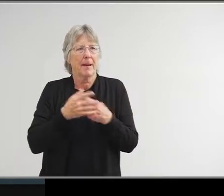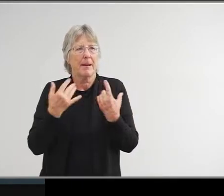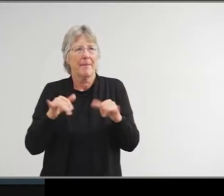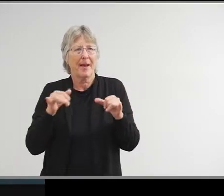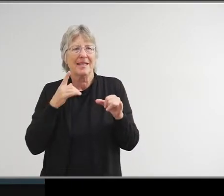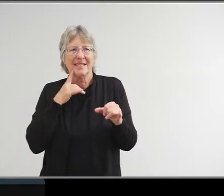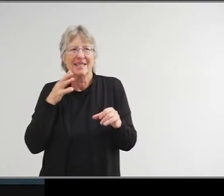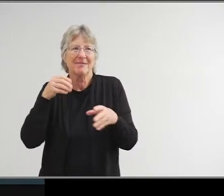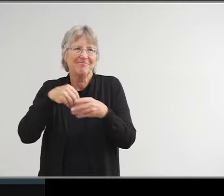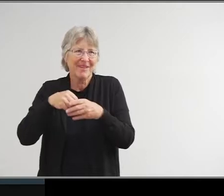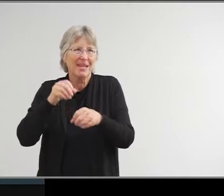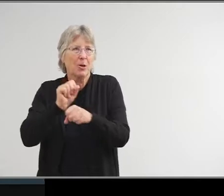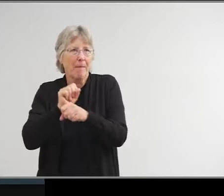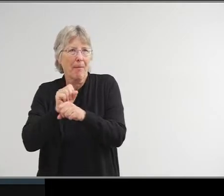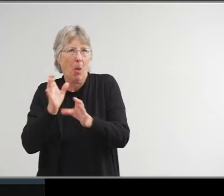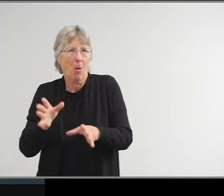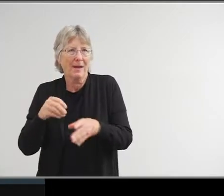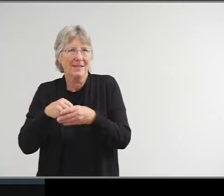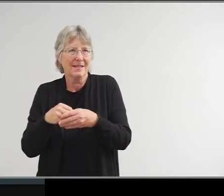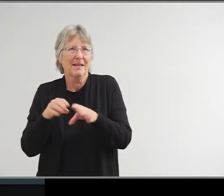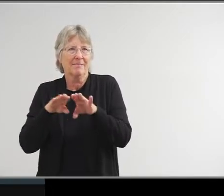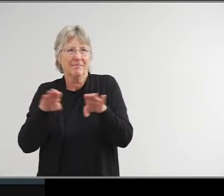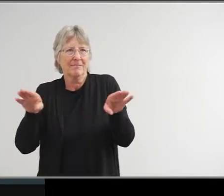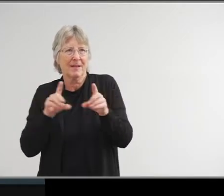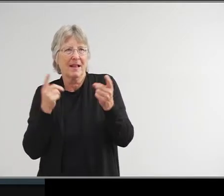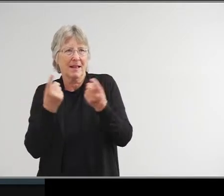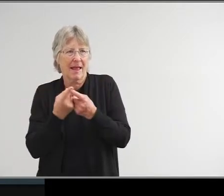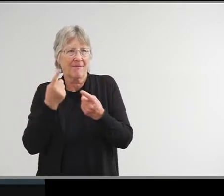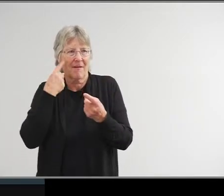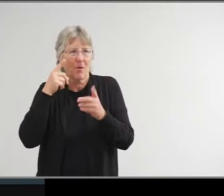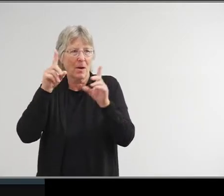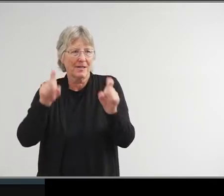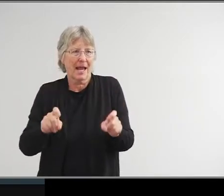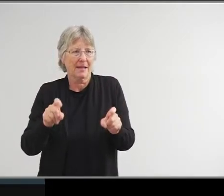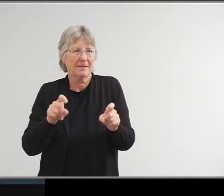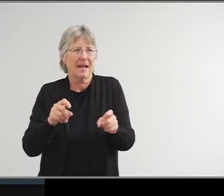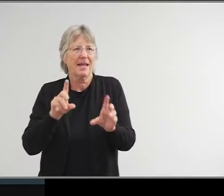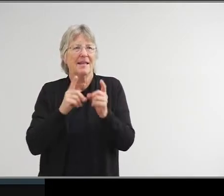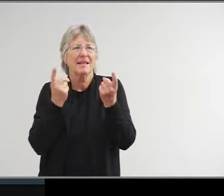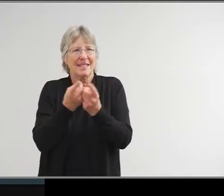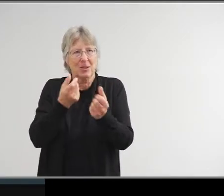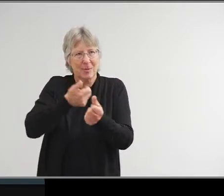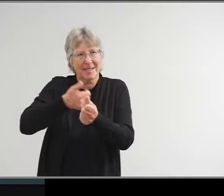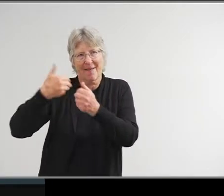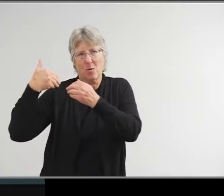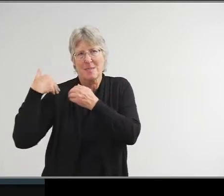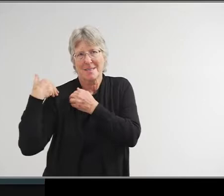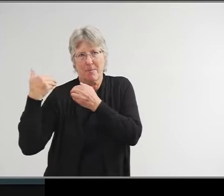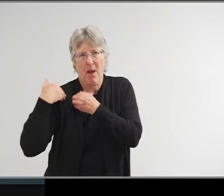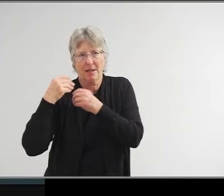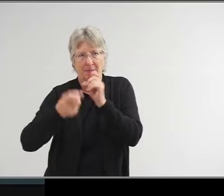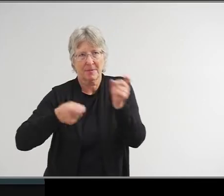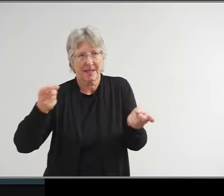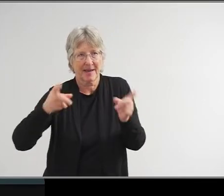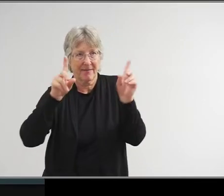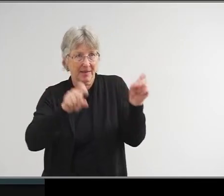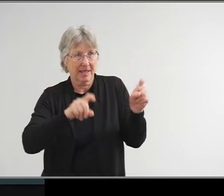at the district level and as the district's responsibility. And lastly, the Safe Schools For All Plan